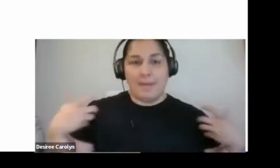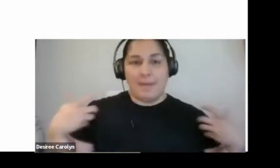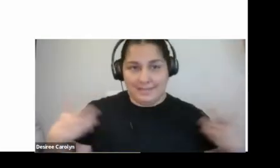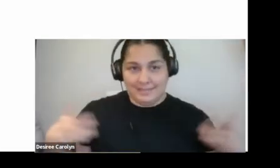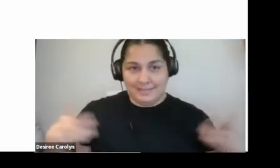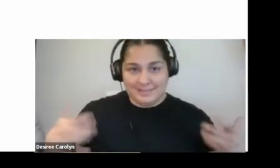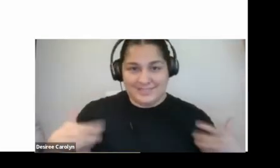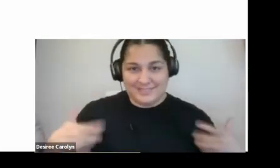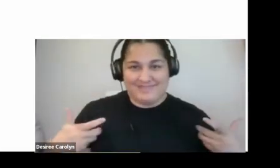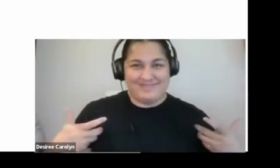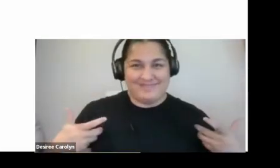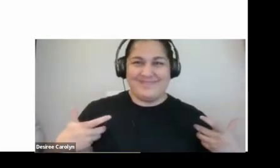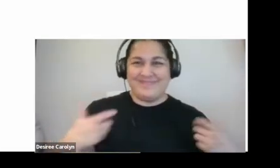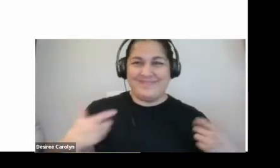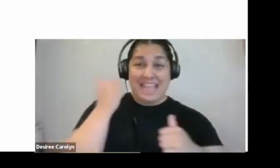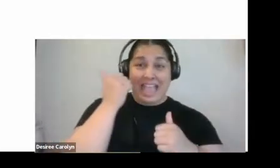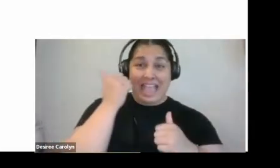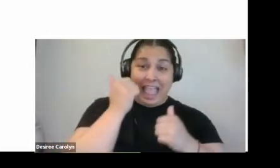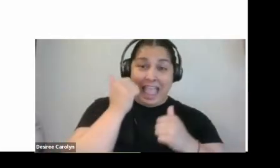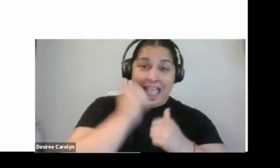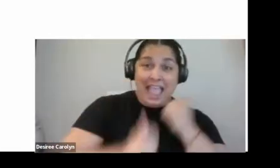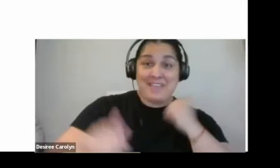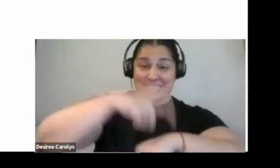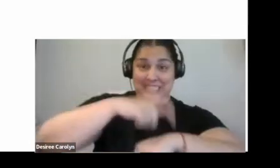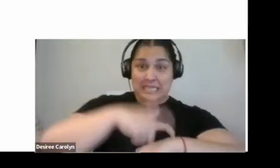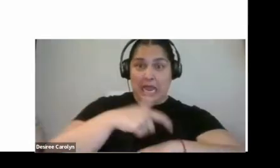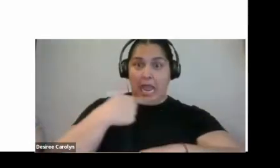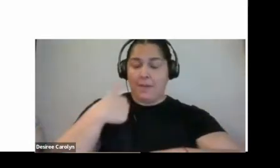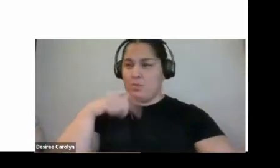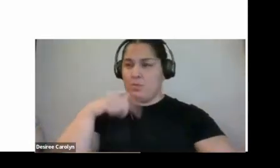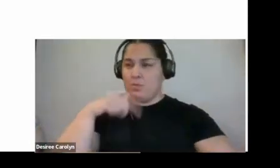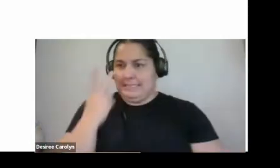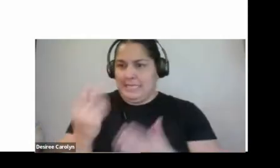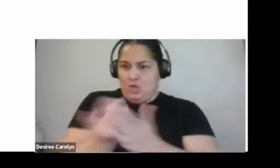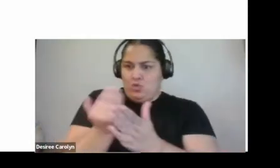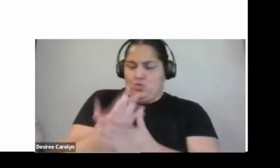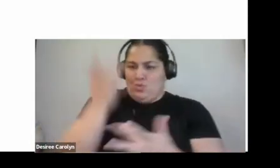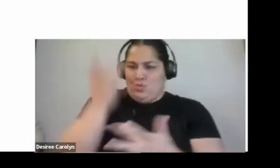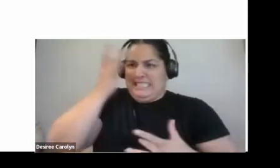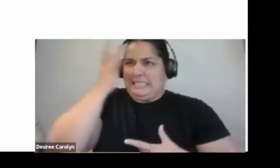new infection we try to understand where it came from and MPOX was called monkeypox because it